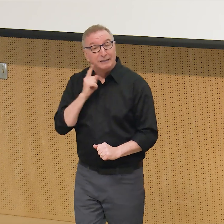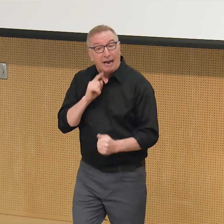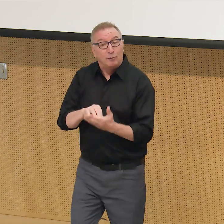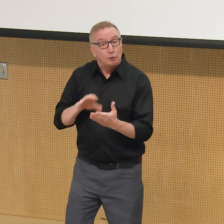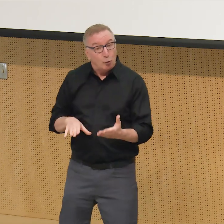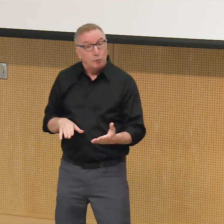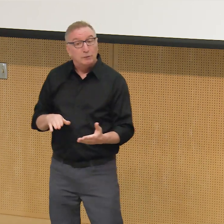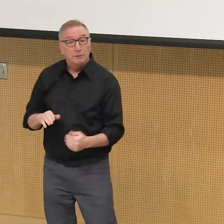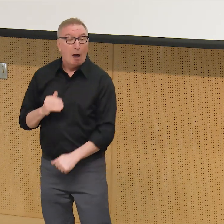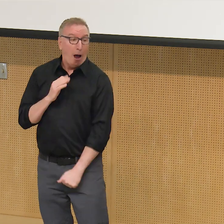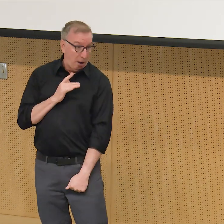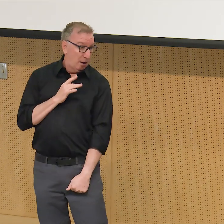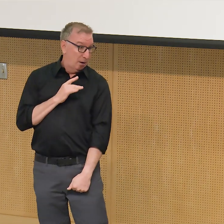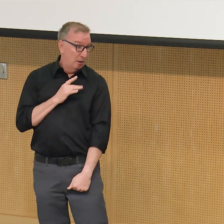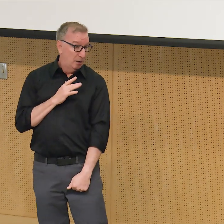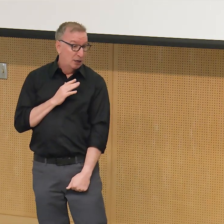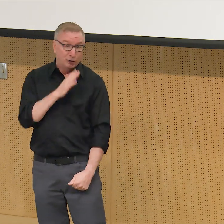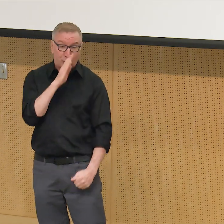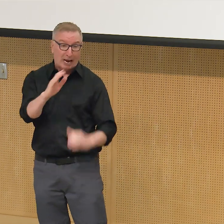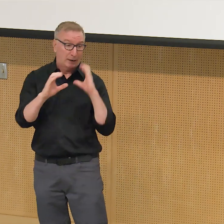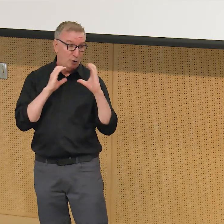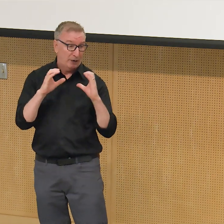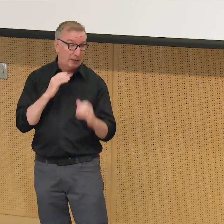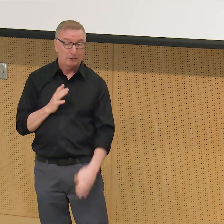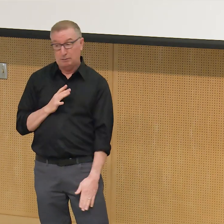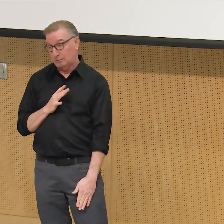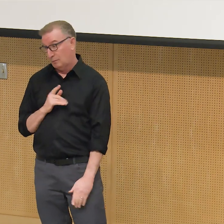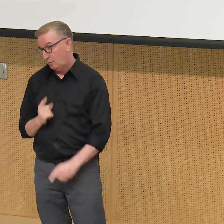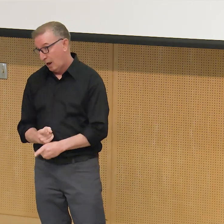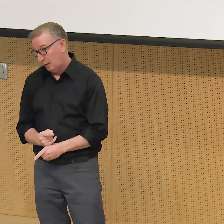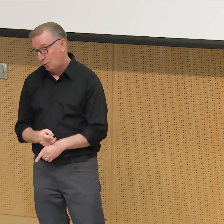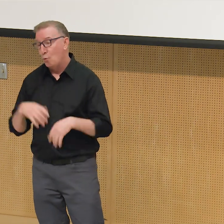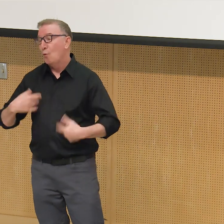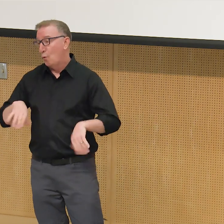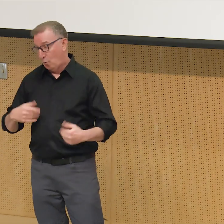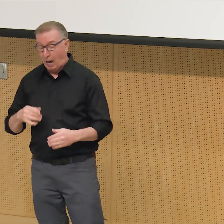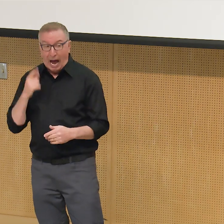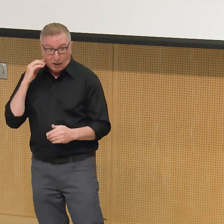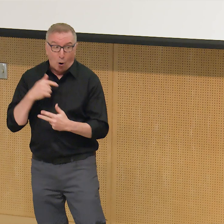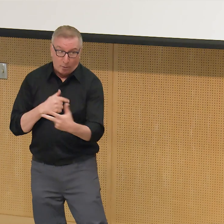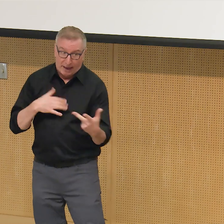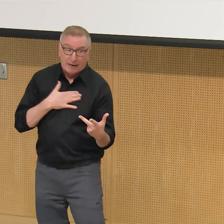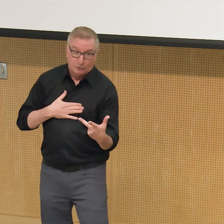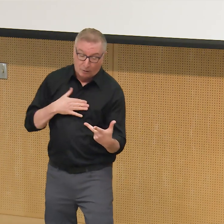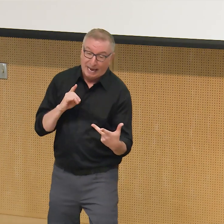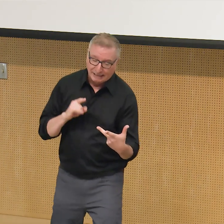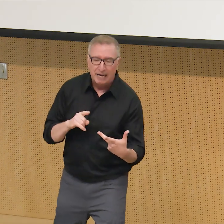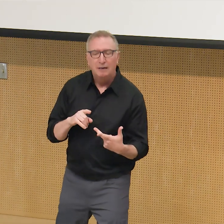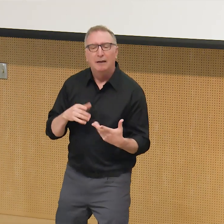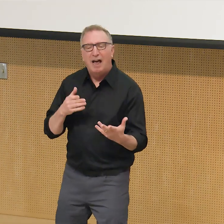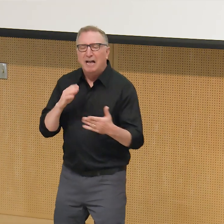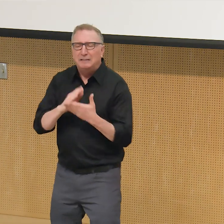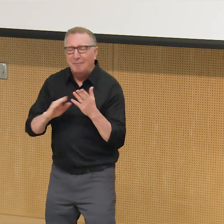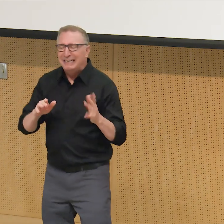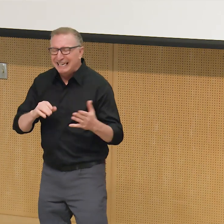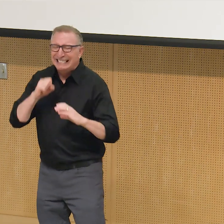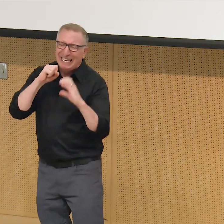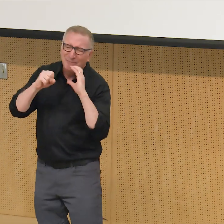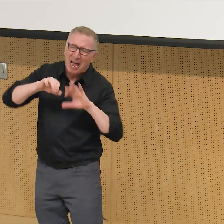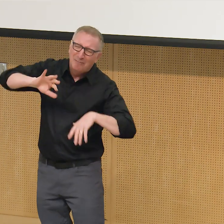As a Deaf student, that's great because you get direct communication in sign language with your professor. And I know the students really appreciated that.